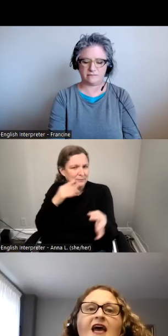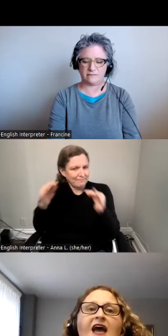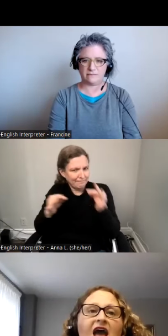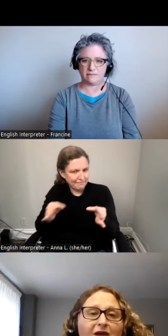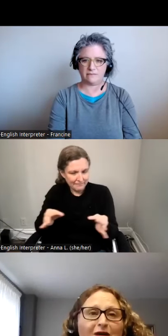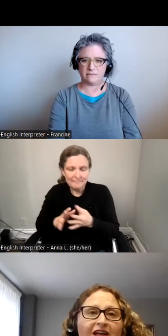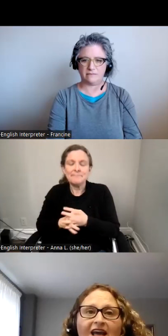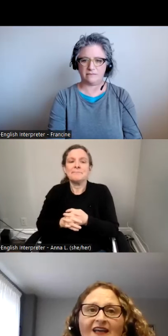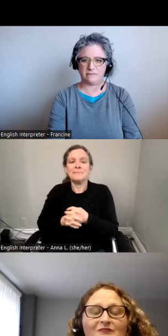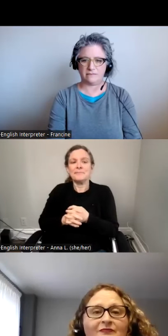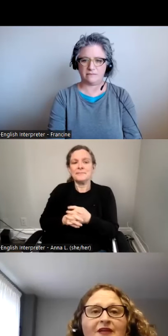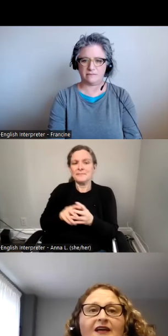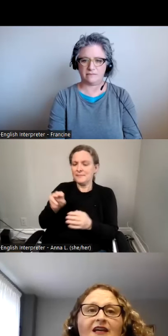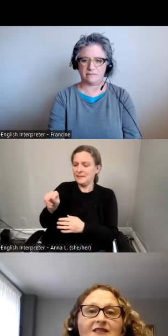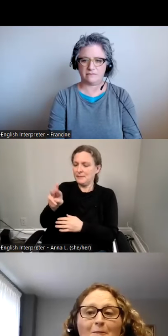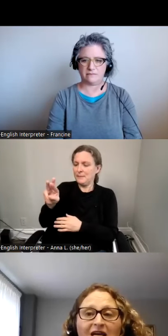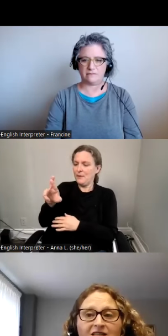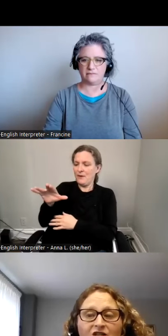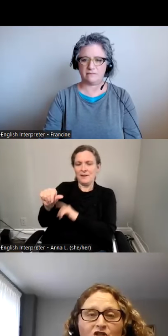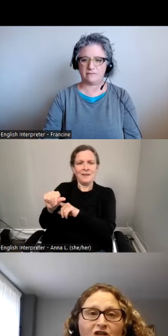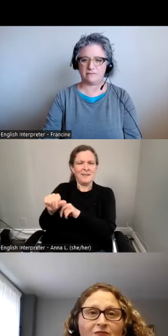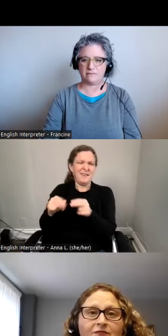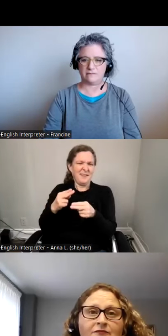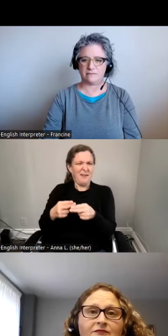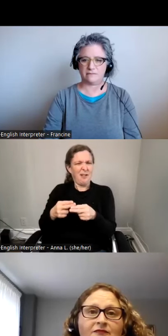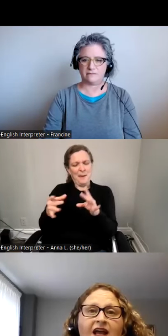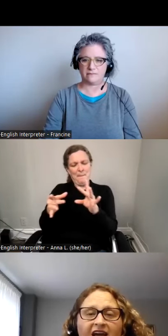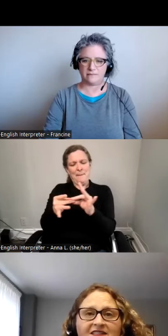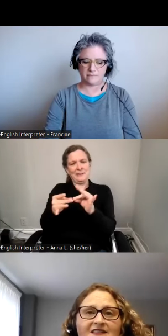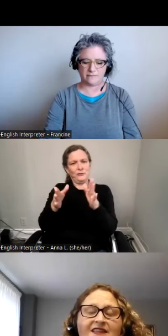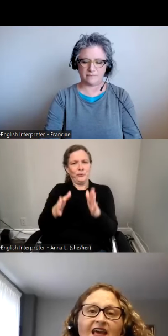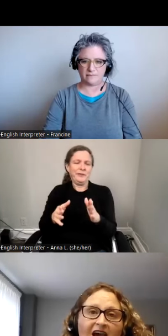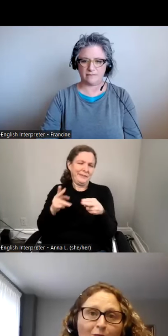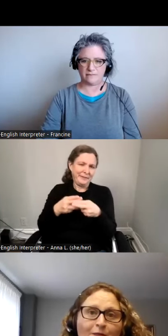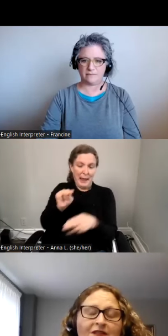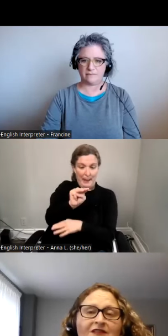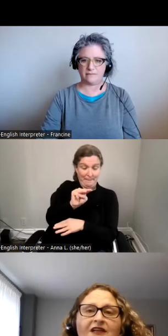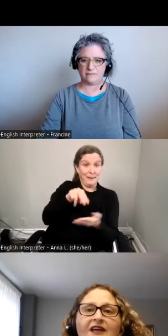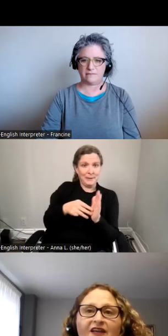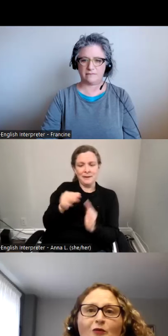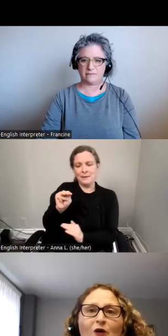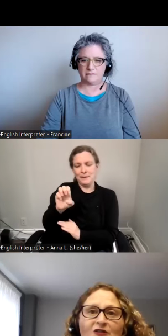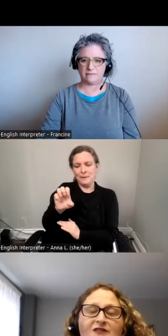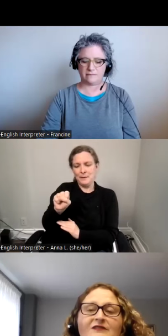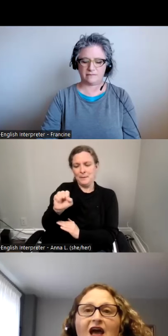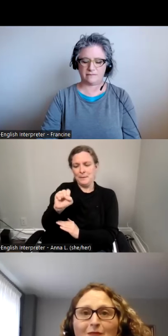And what they do